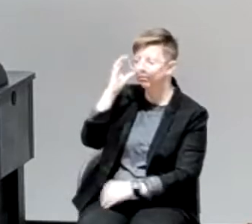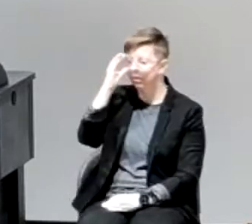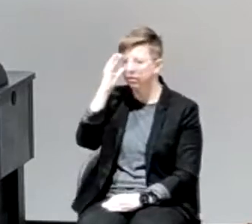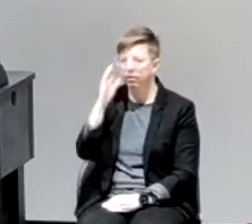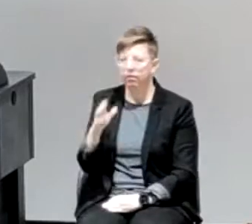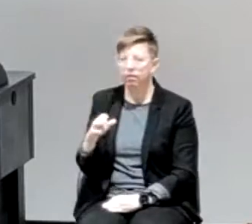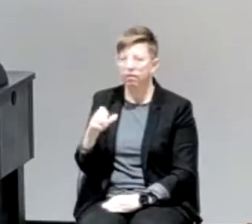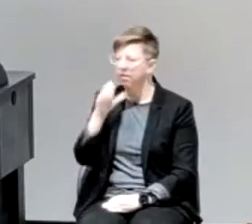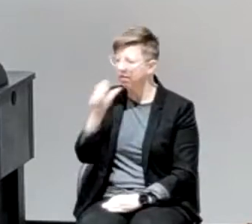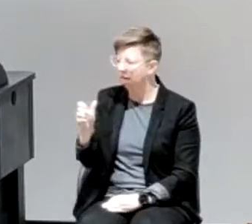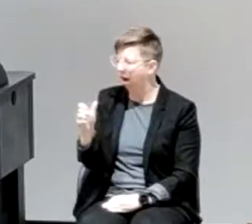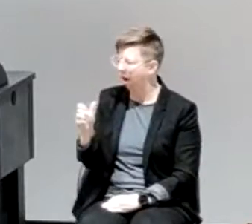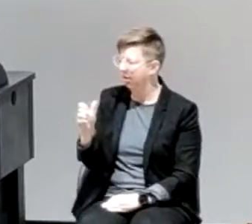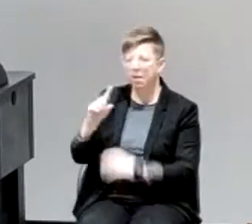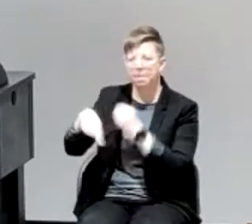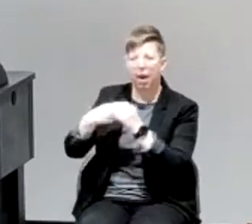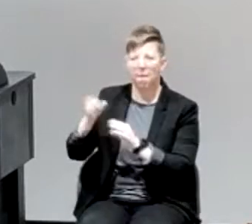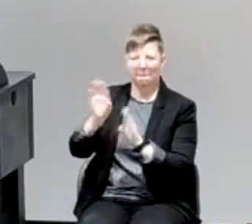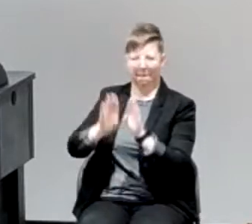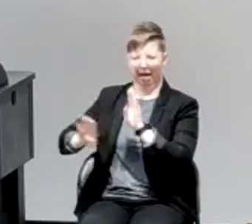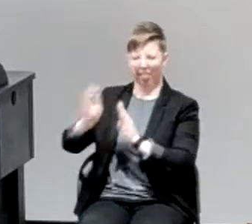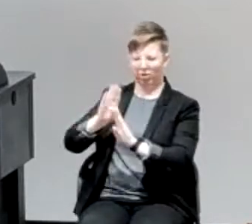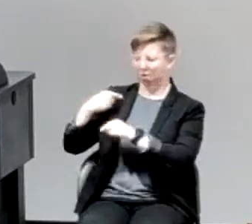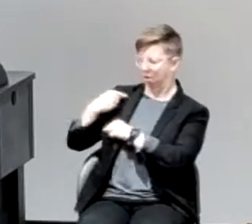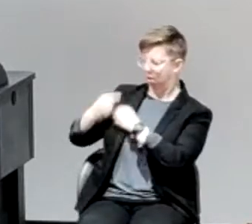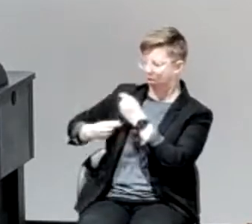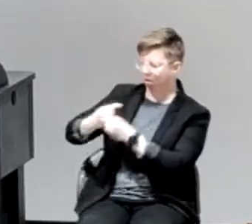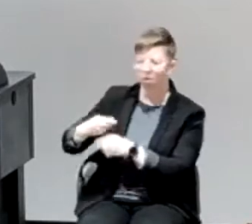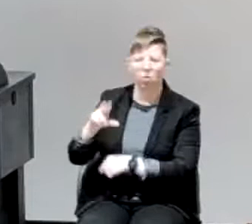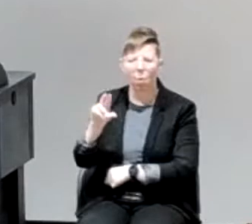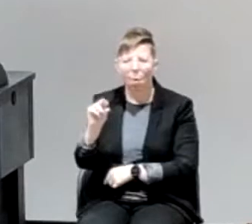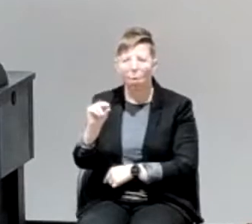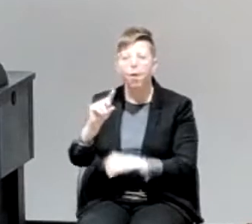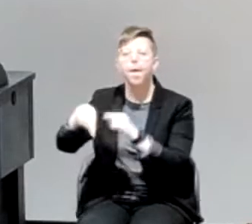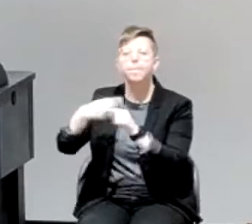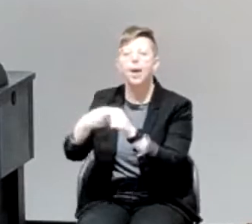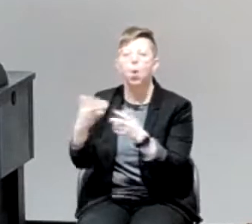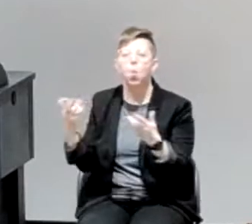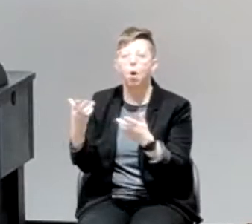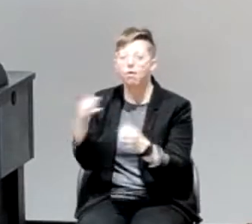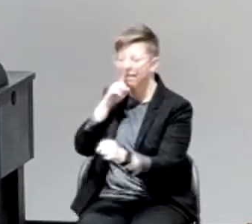As we're driving back, I say to Richard, let me describe how families work.